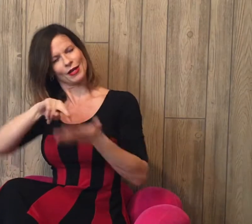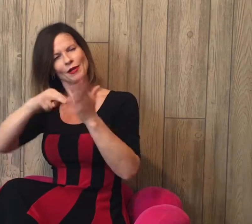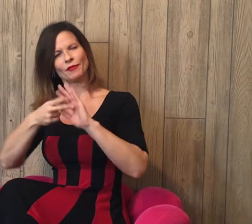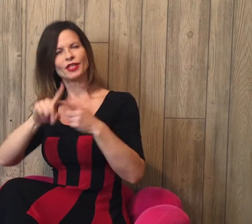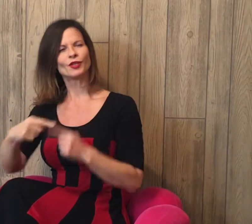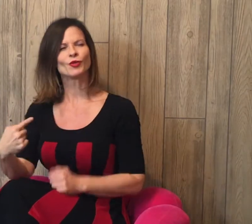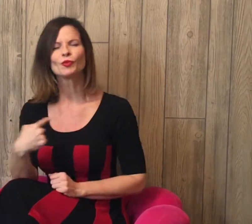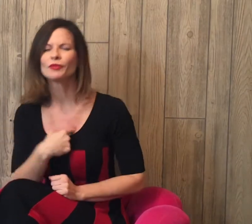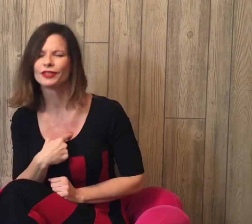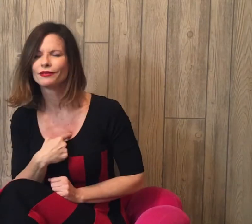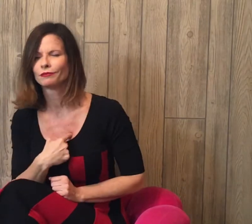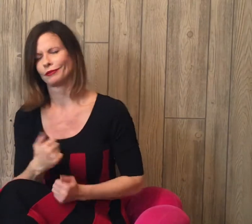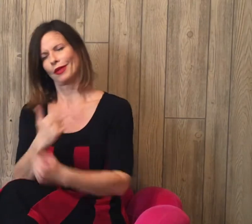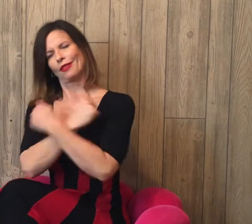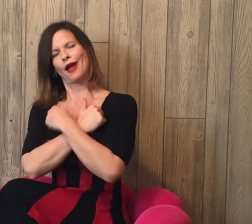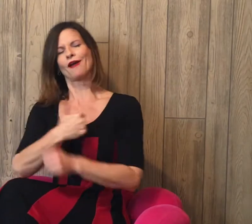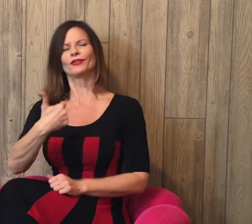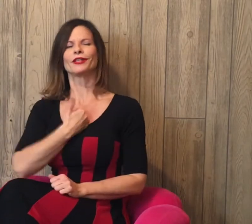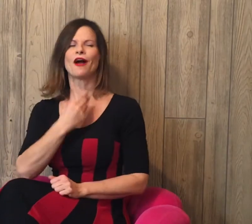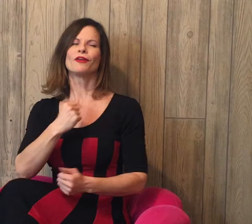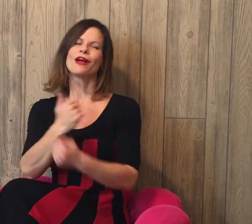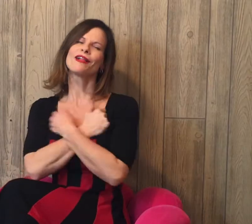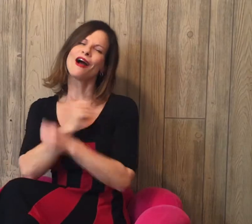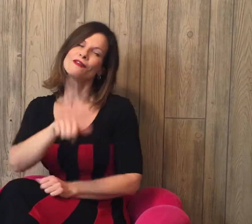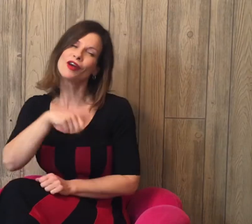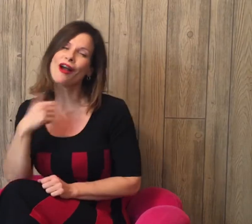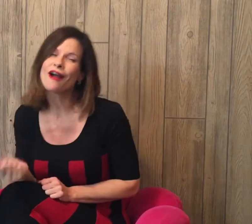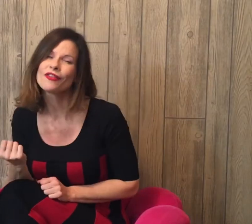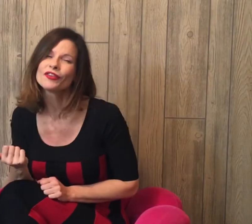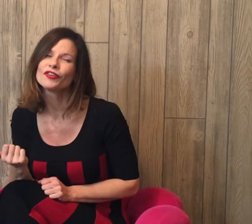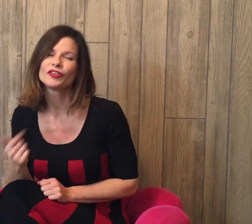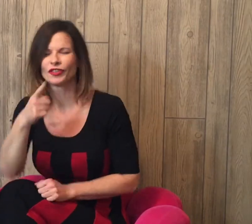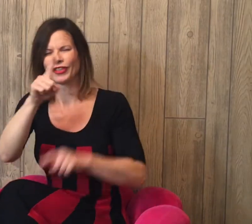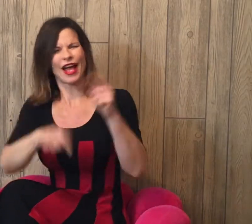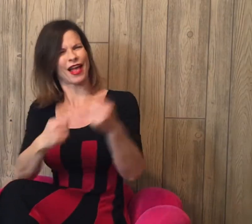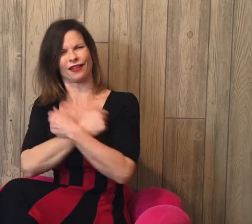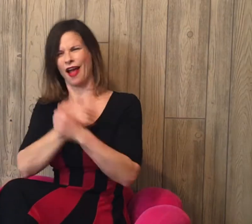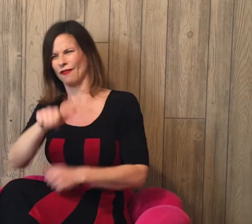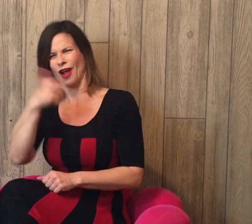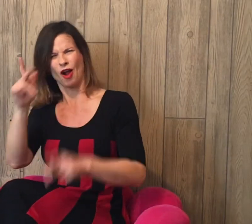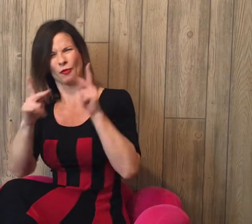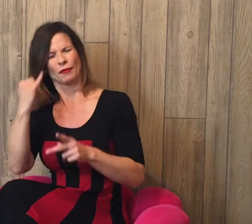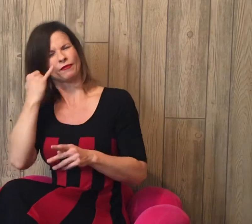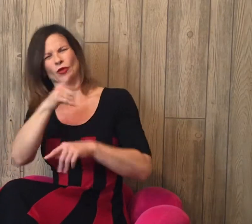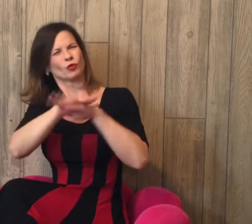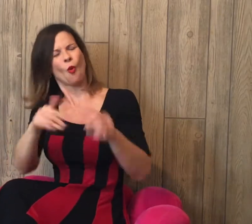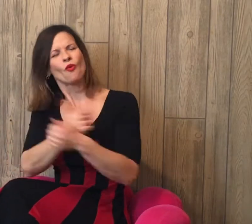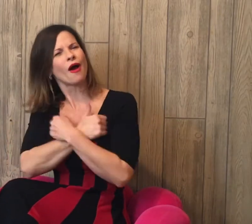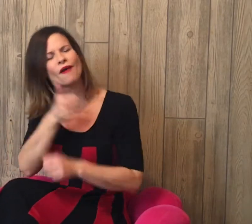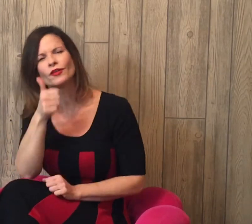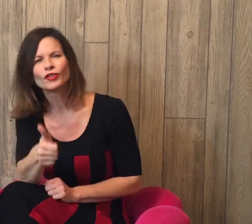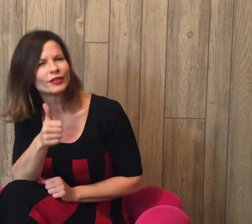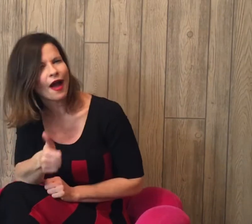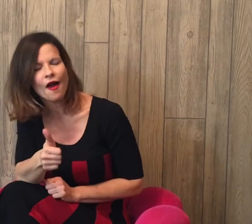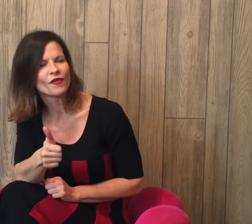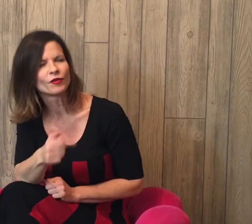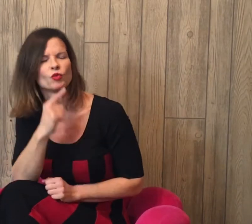The meaning of the holiday for me is loving yourself and loving others. You can't love other people if you don't love yourself.